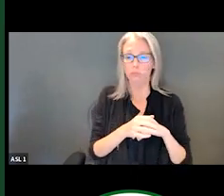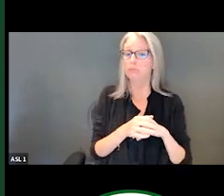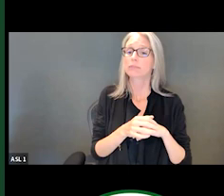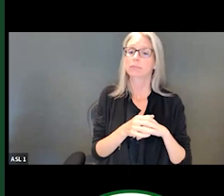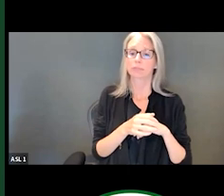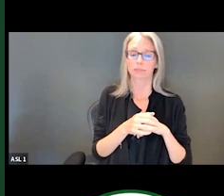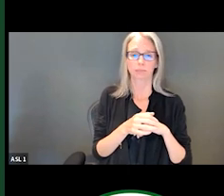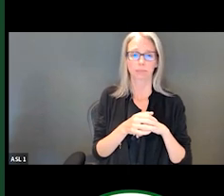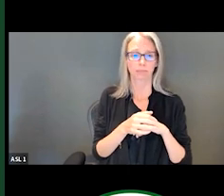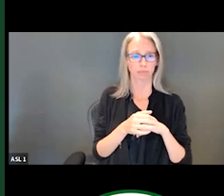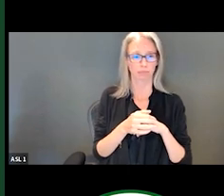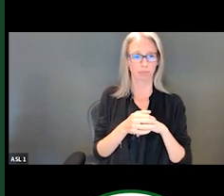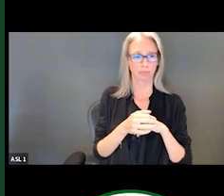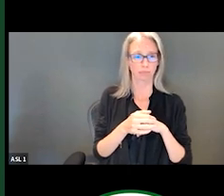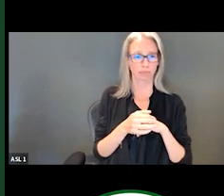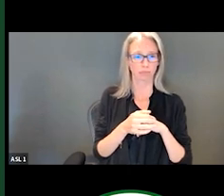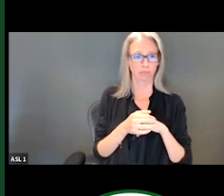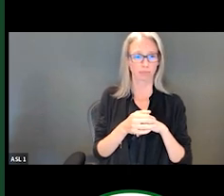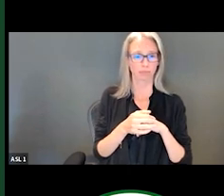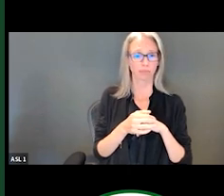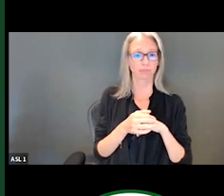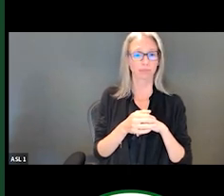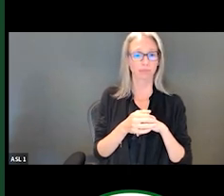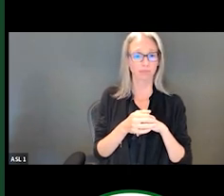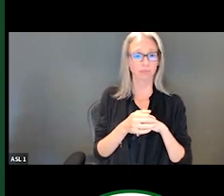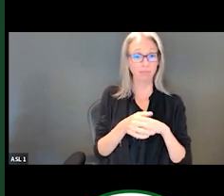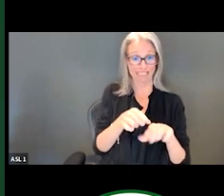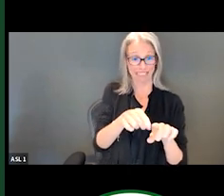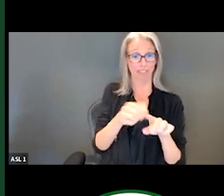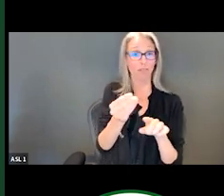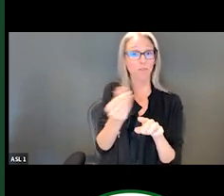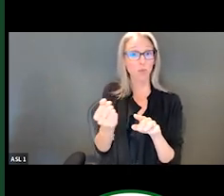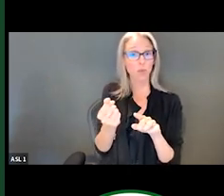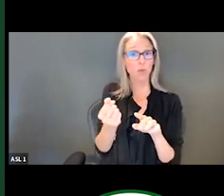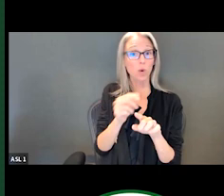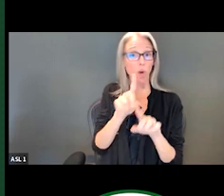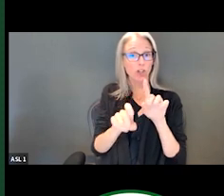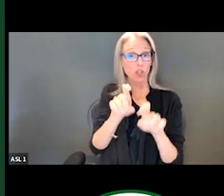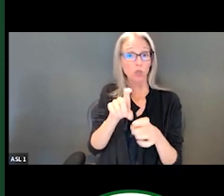to access the data is can you share about how people might be able to get those results